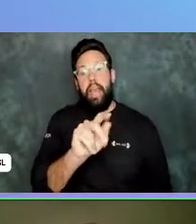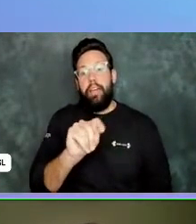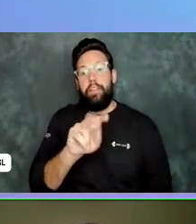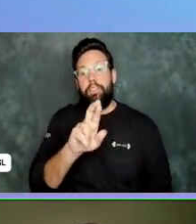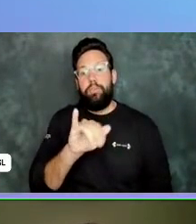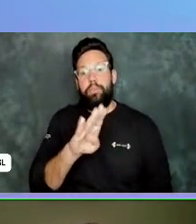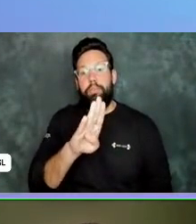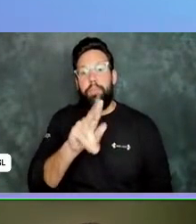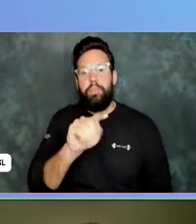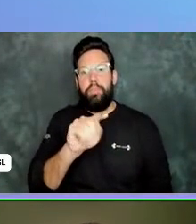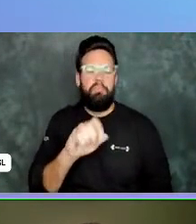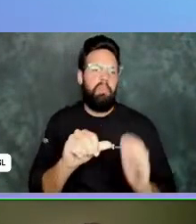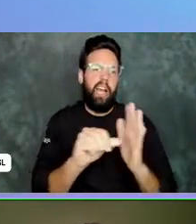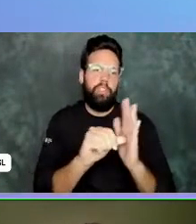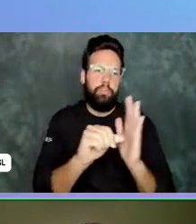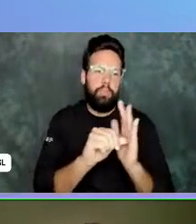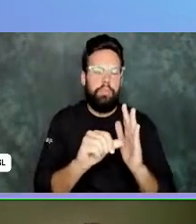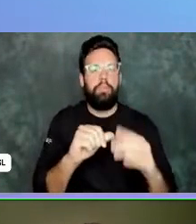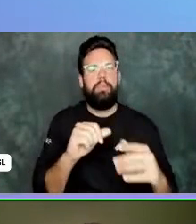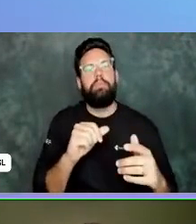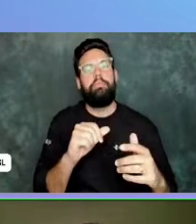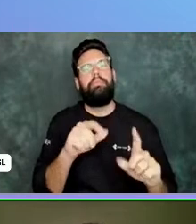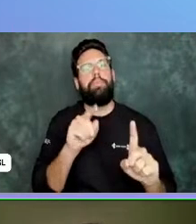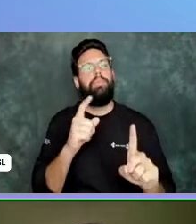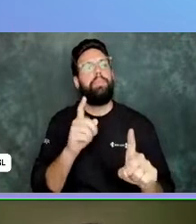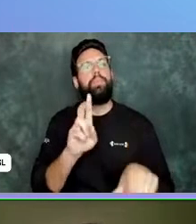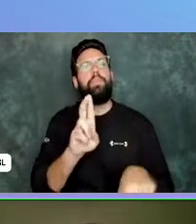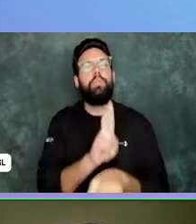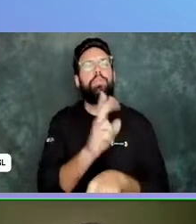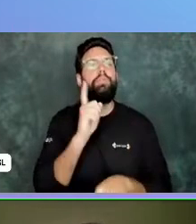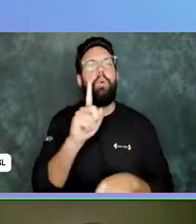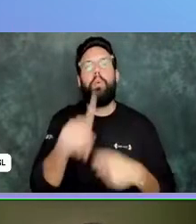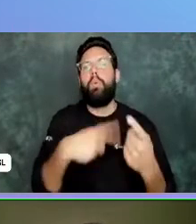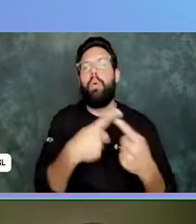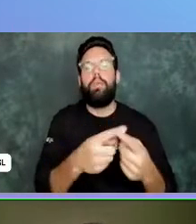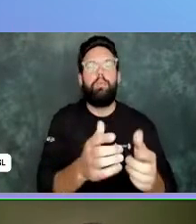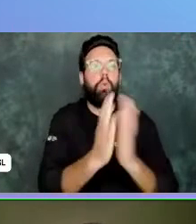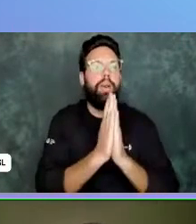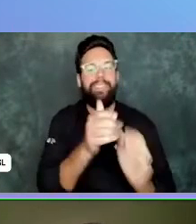forms. And this attribute is used when you are requesting personal